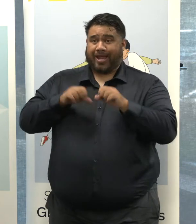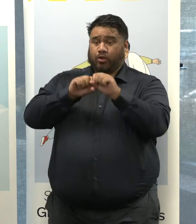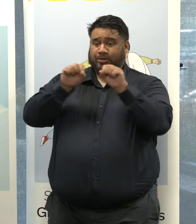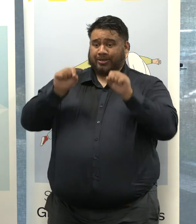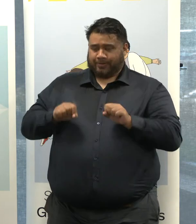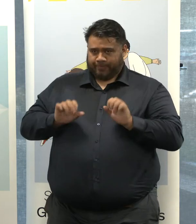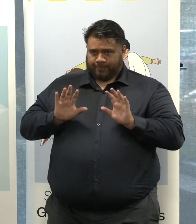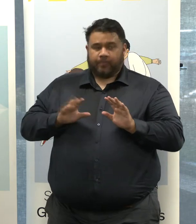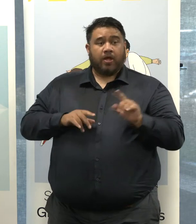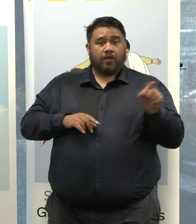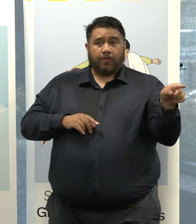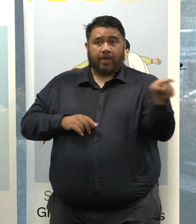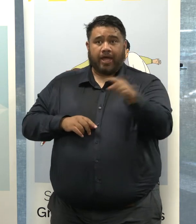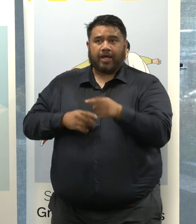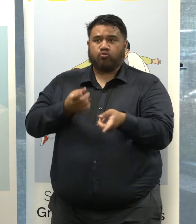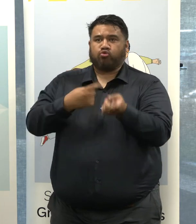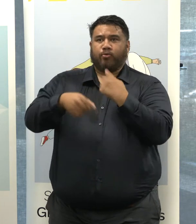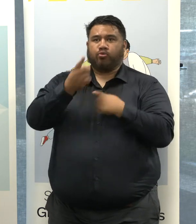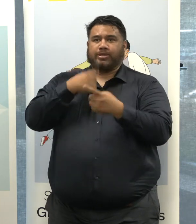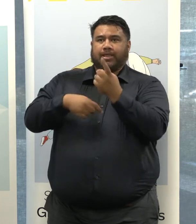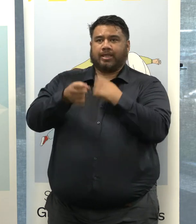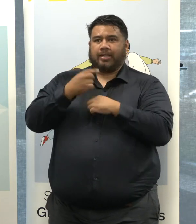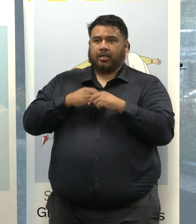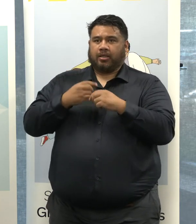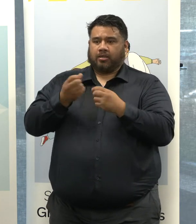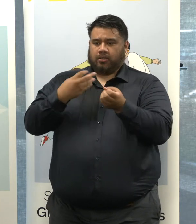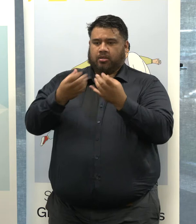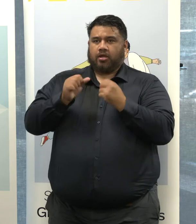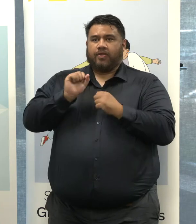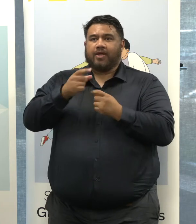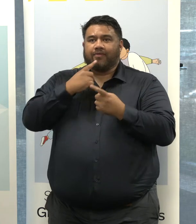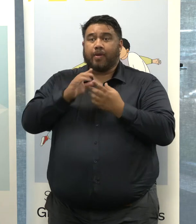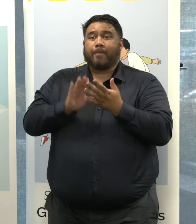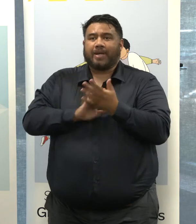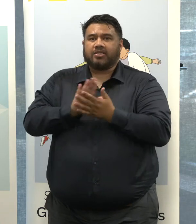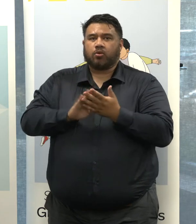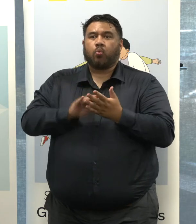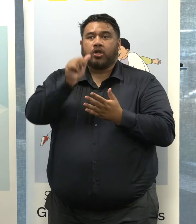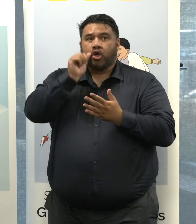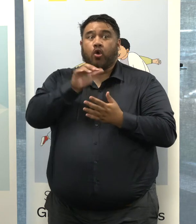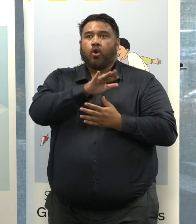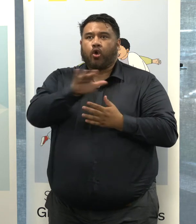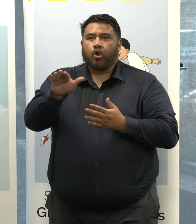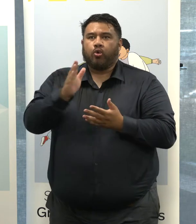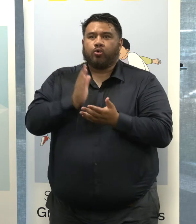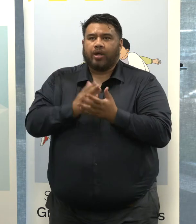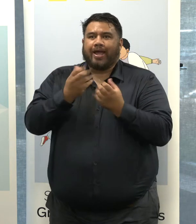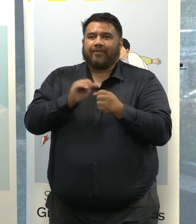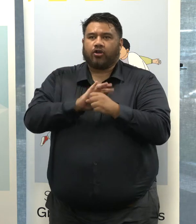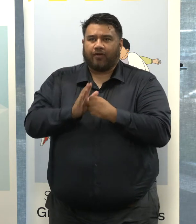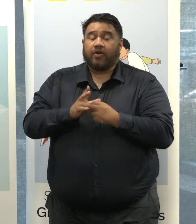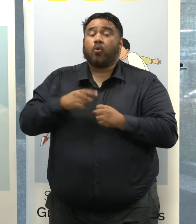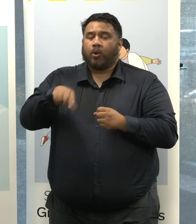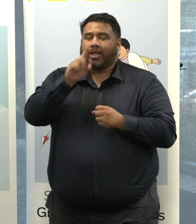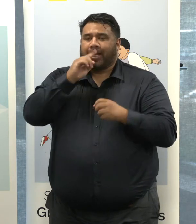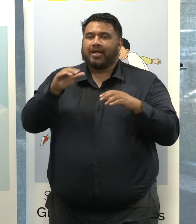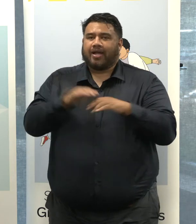cracks, with the systems we have and the fact that they are now reporting all the test, we